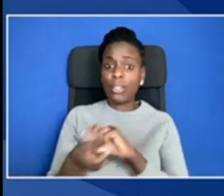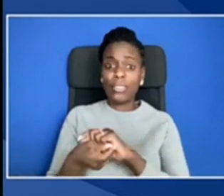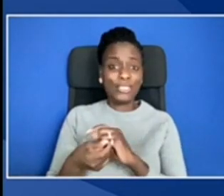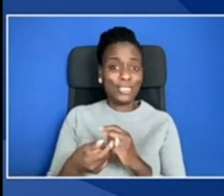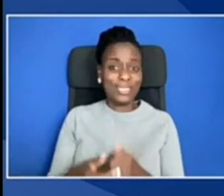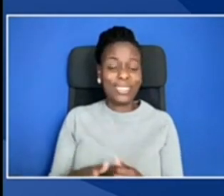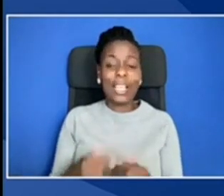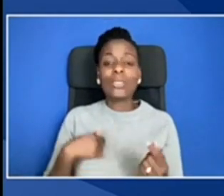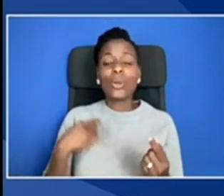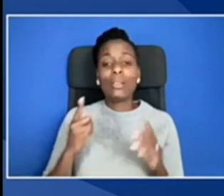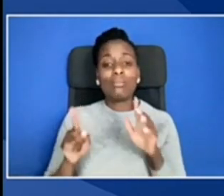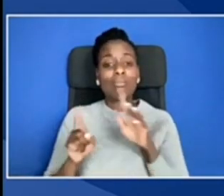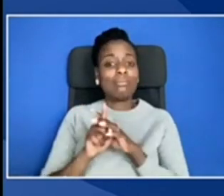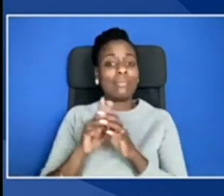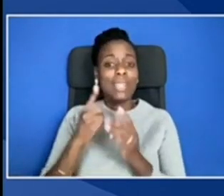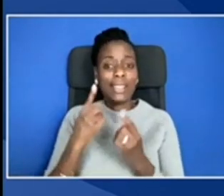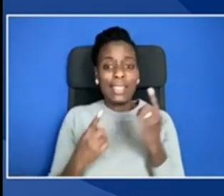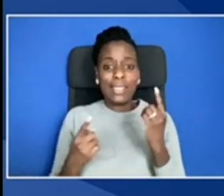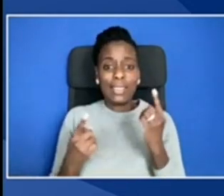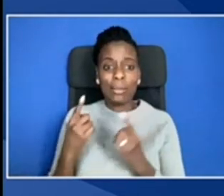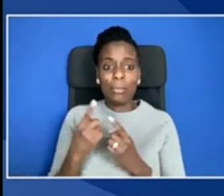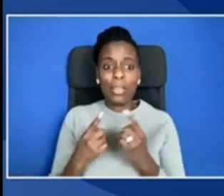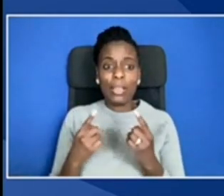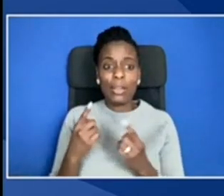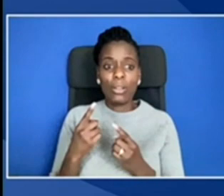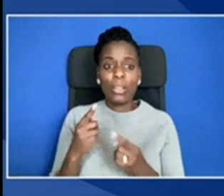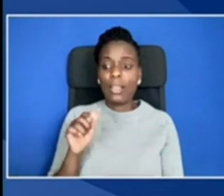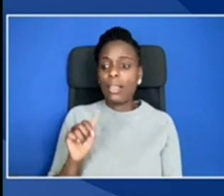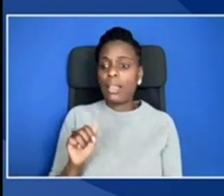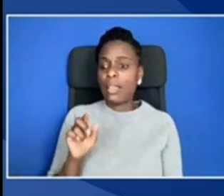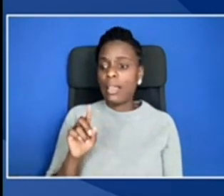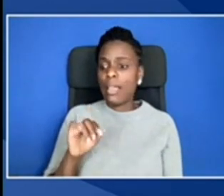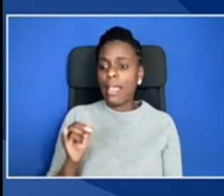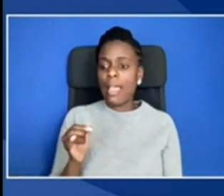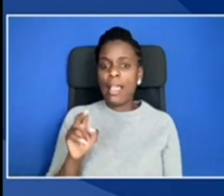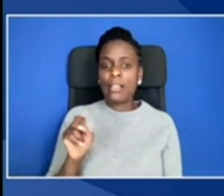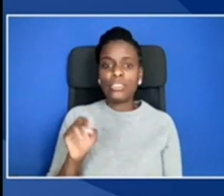immediately for me is adjunct faculty. People go and get PhDs in order to be able